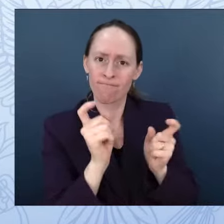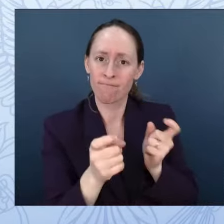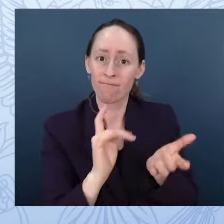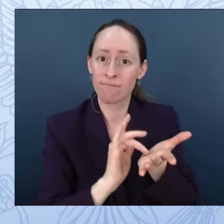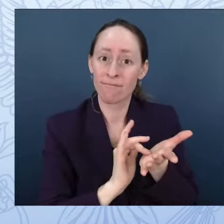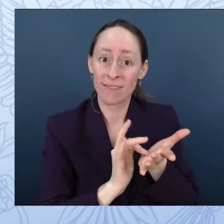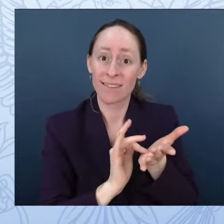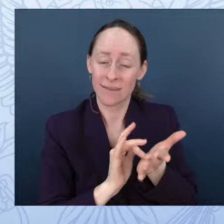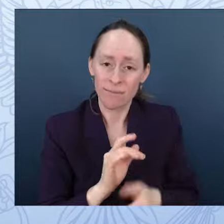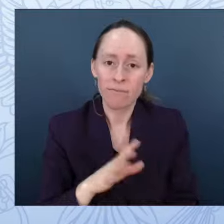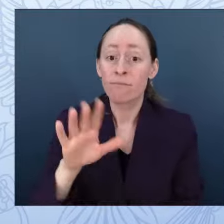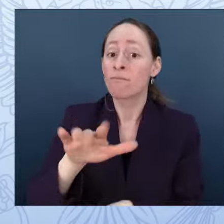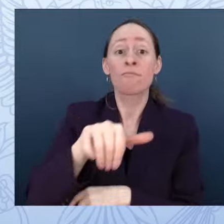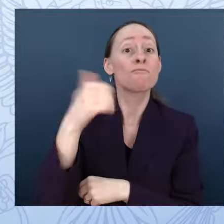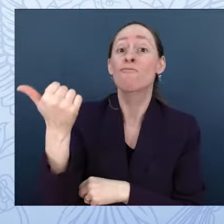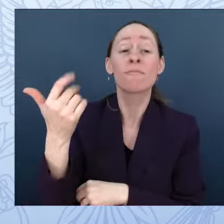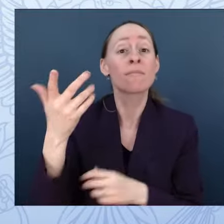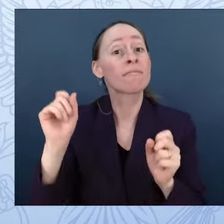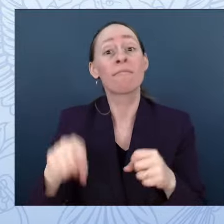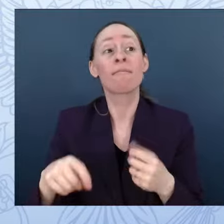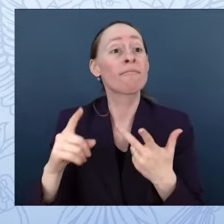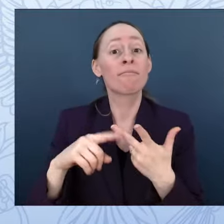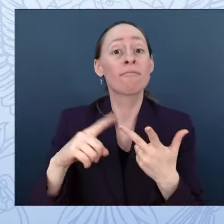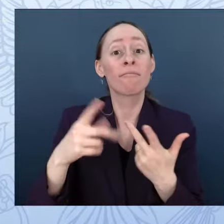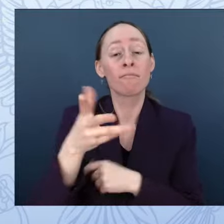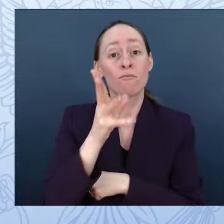because a navigator helps her follow her treatment plan.